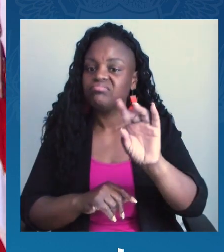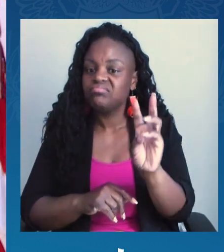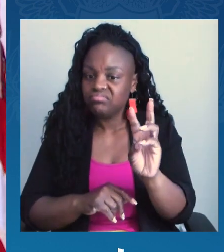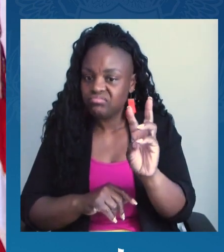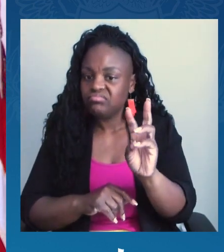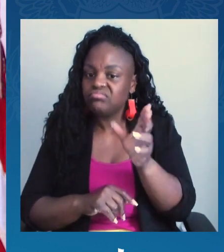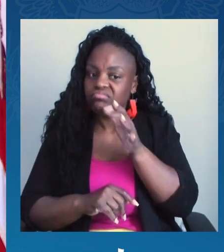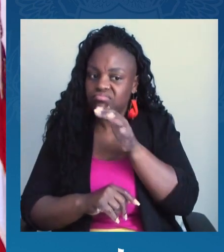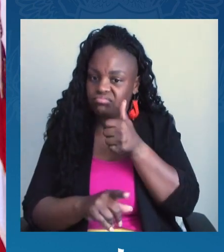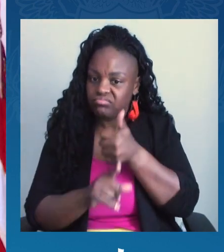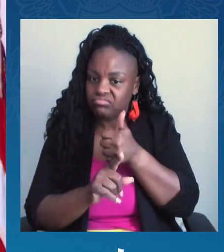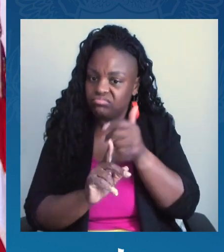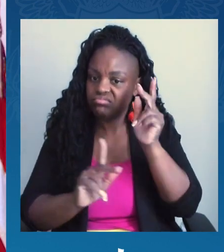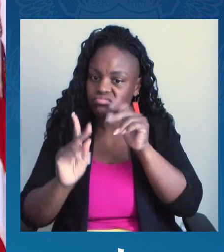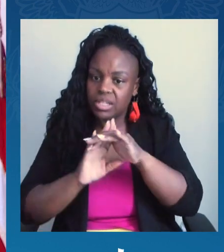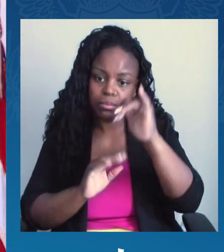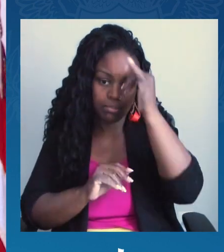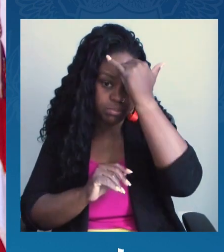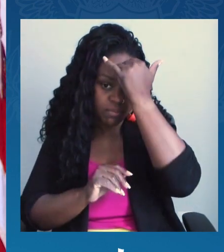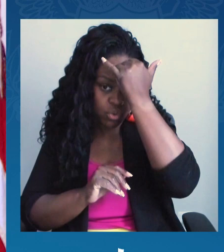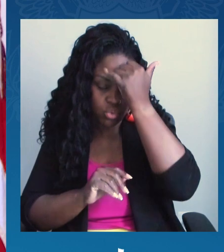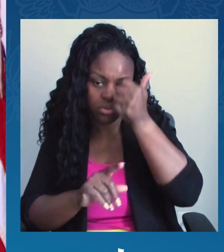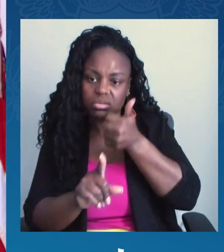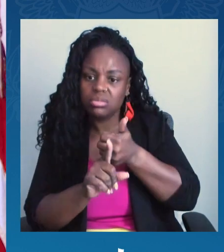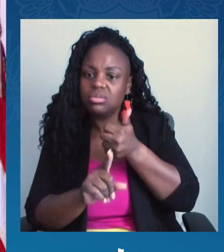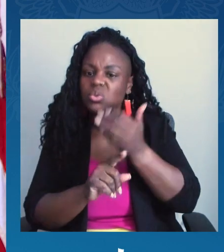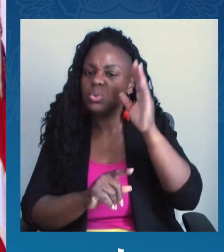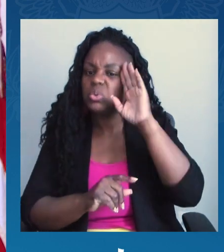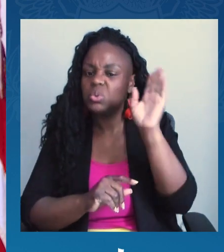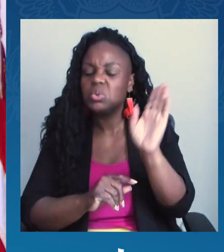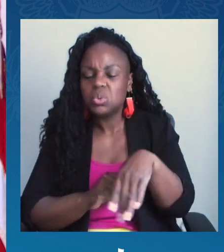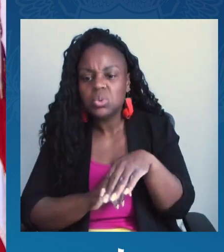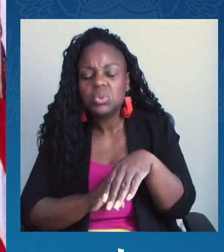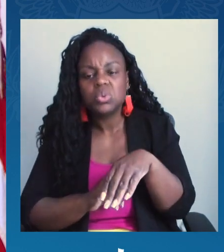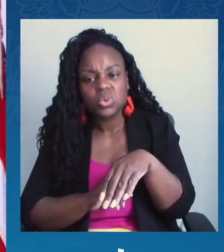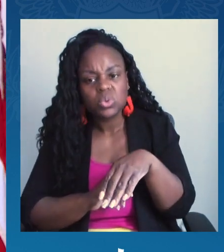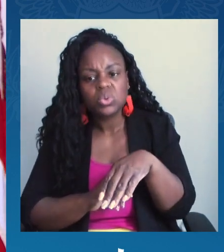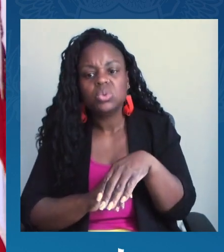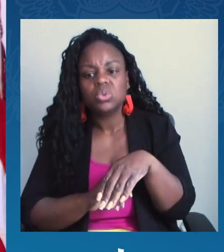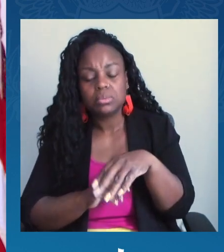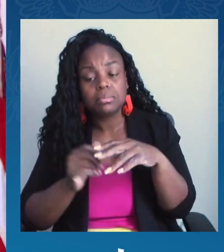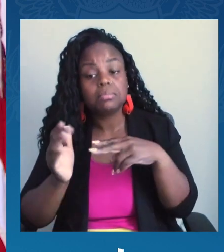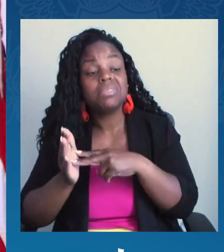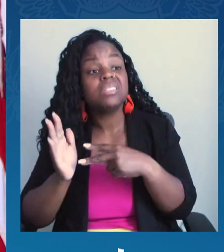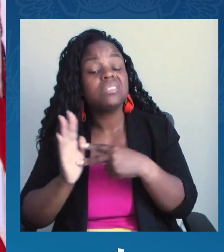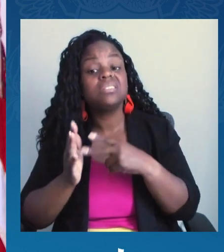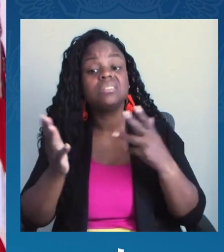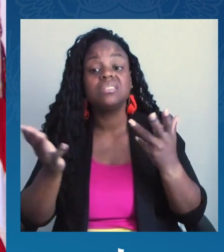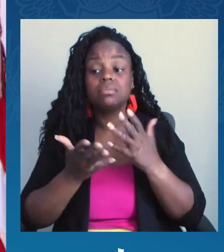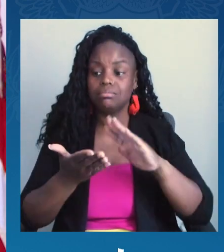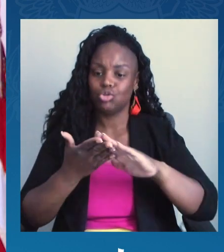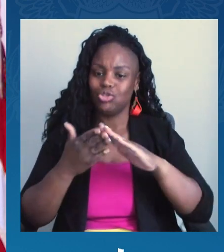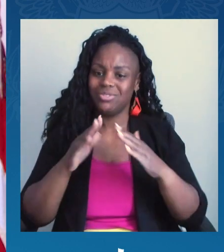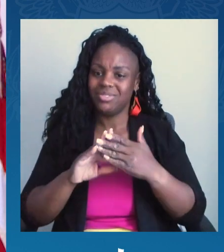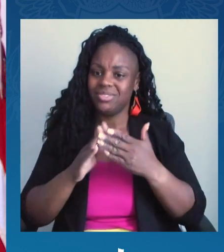who know what that meant in terms of the loss to the community of that precious woman.